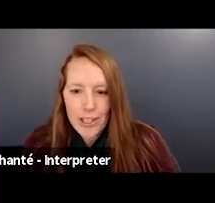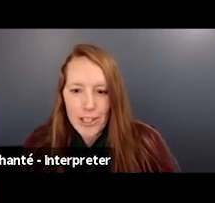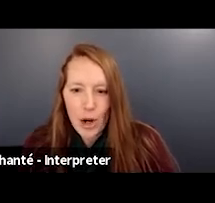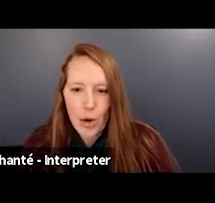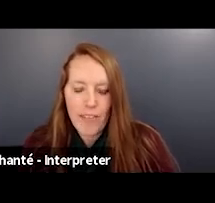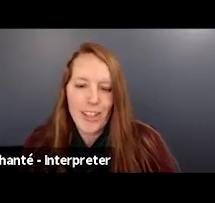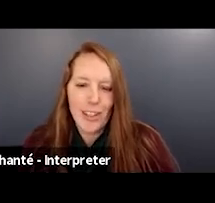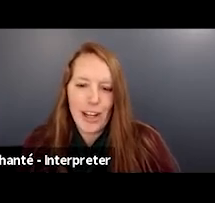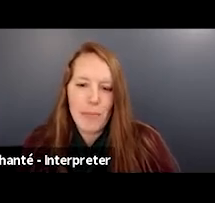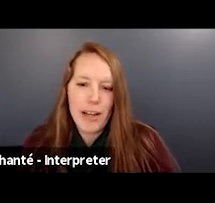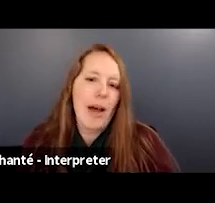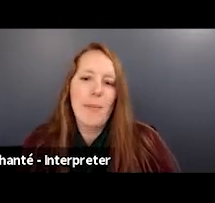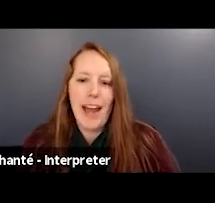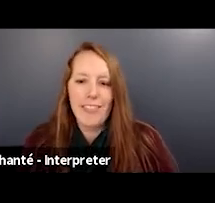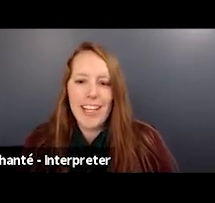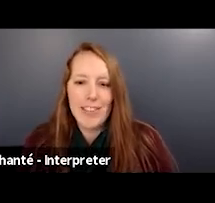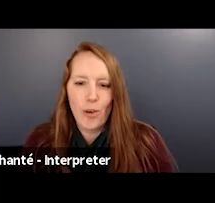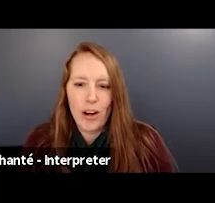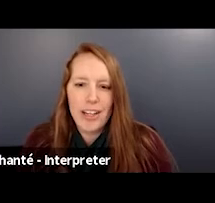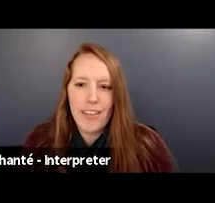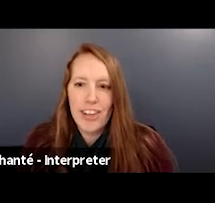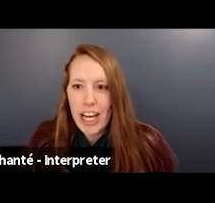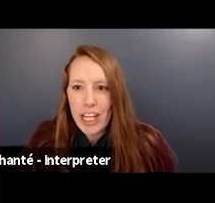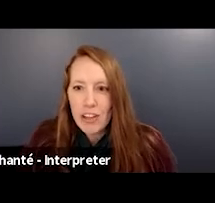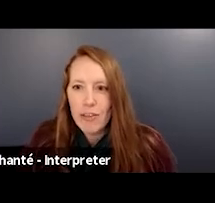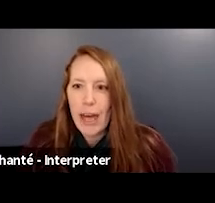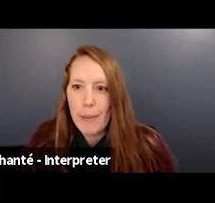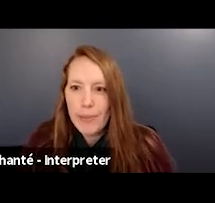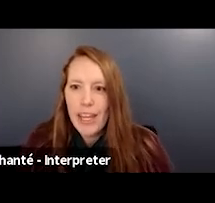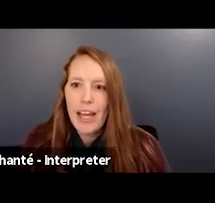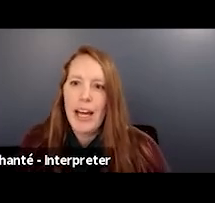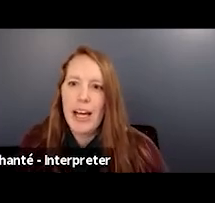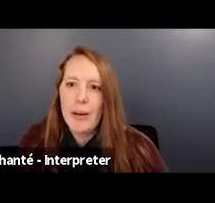so I've had to learn how to become advocates for deaf education for them.